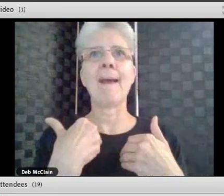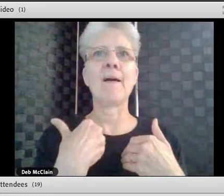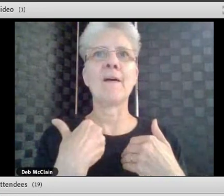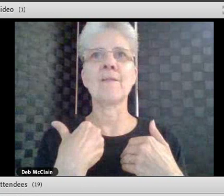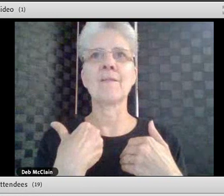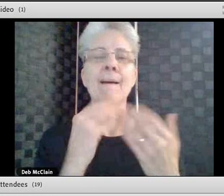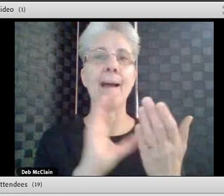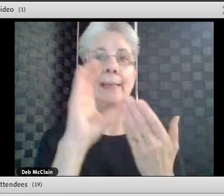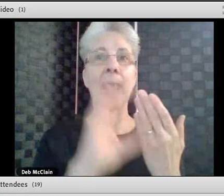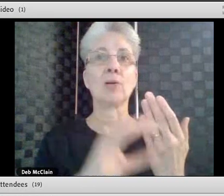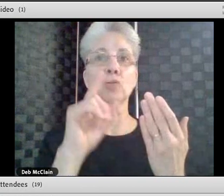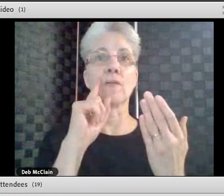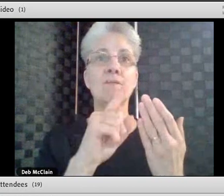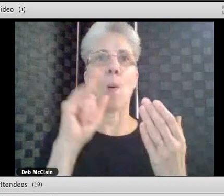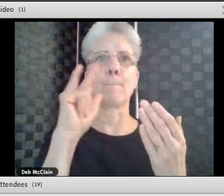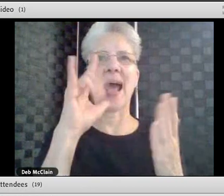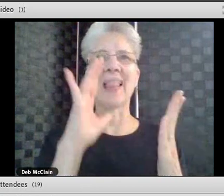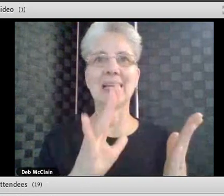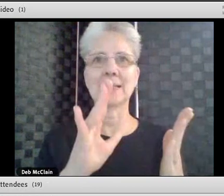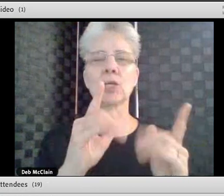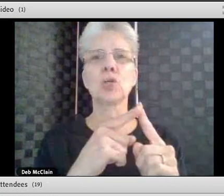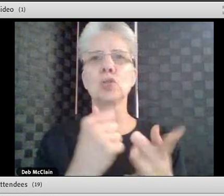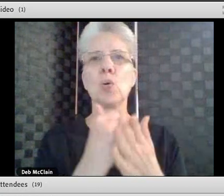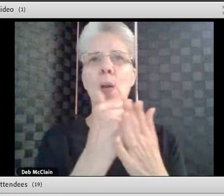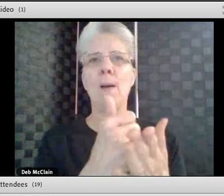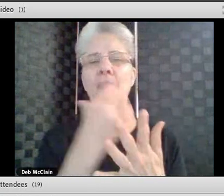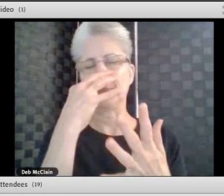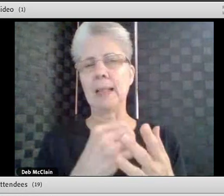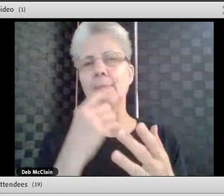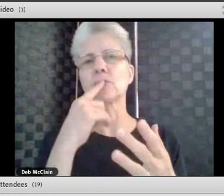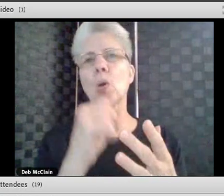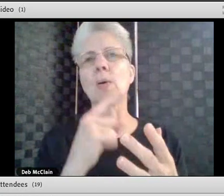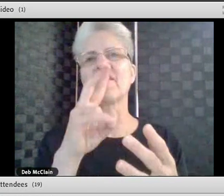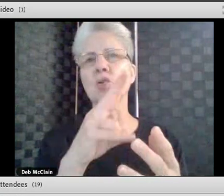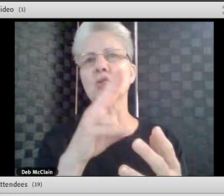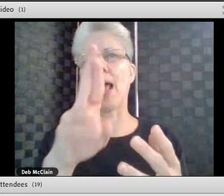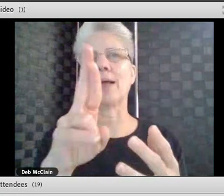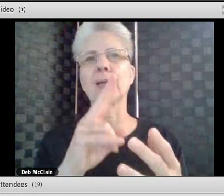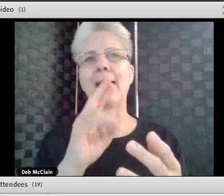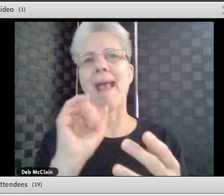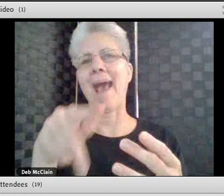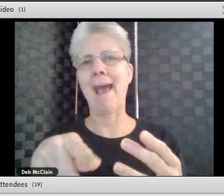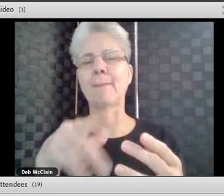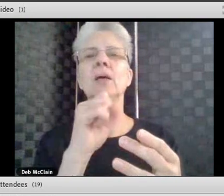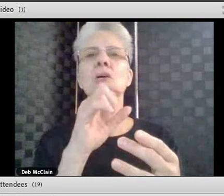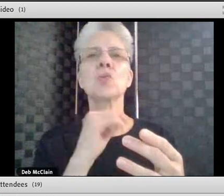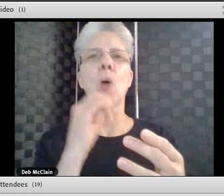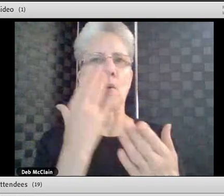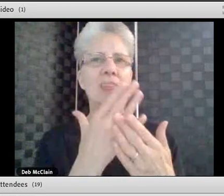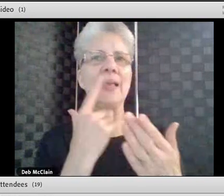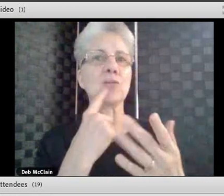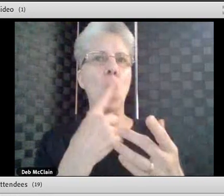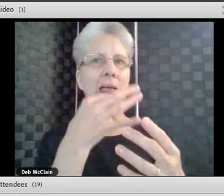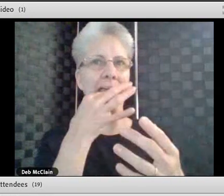to have a calendar for pilots to help them sleep. So it's a virtual-reality app,